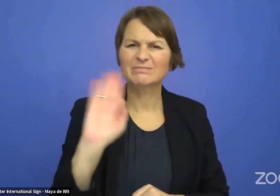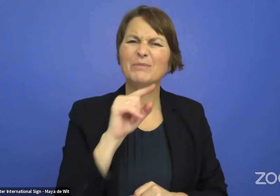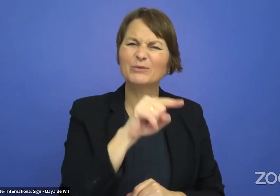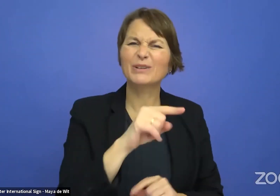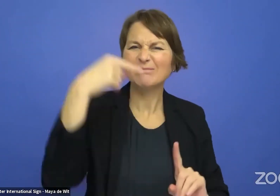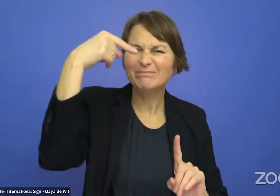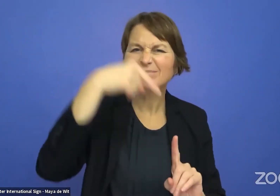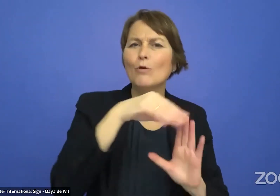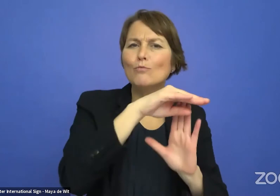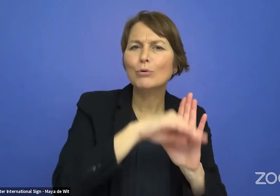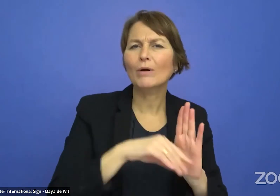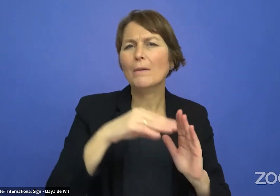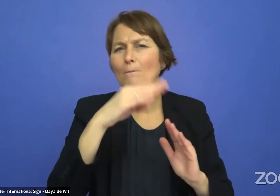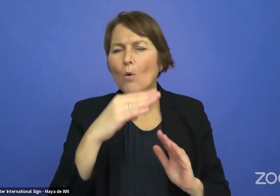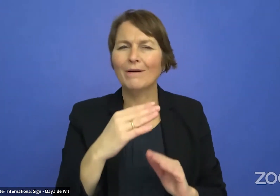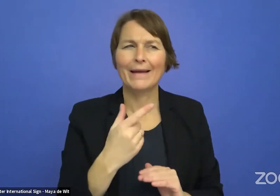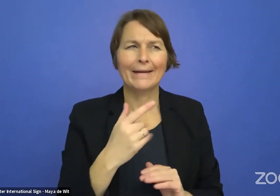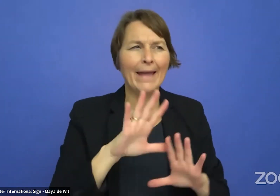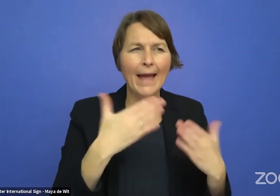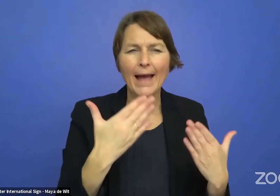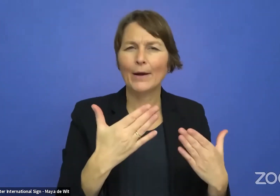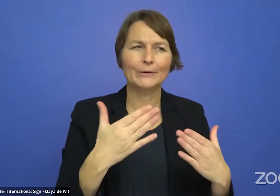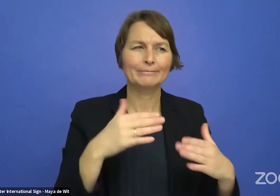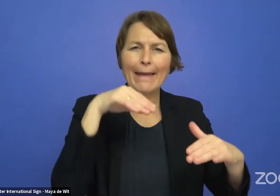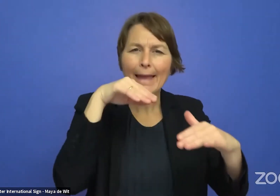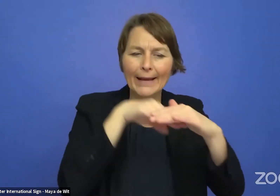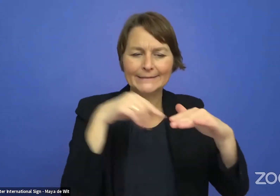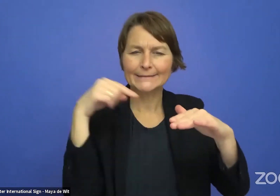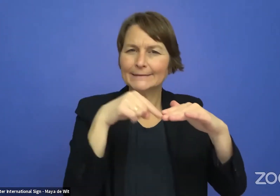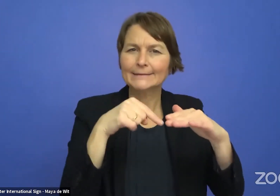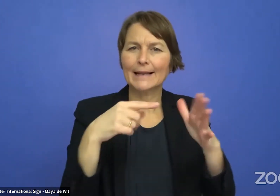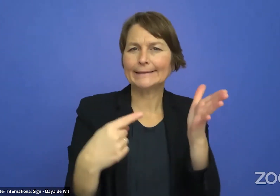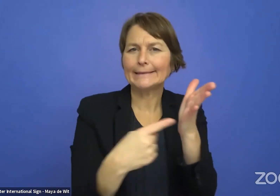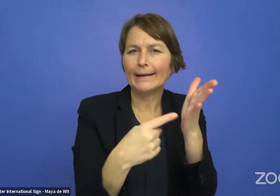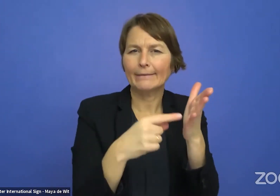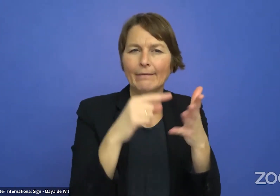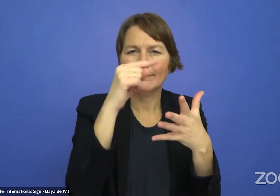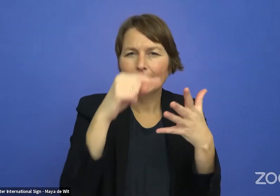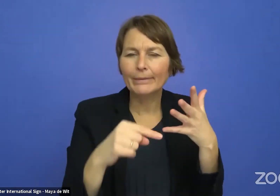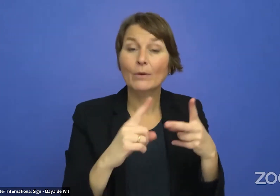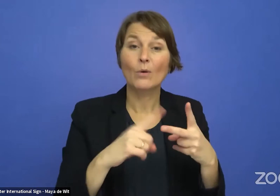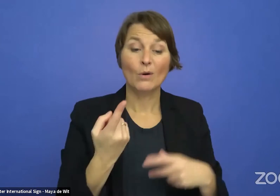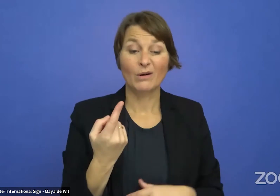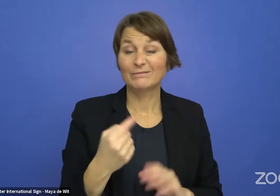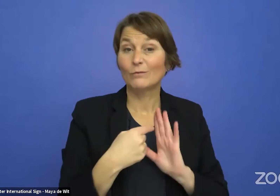of aids for the audience that might need maybe support for children with autism, non-verbal aid,